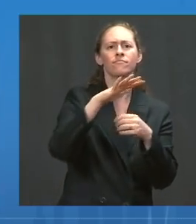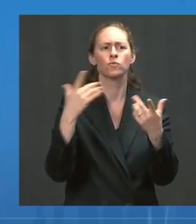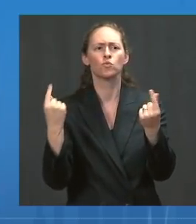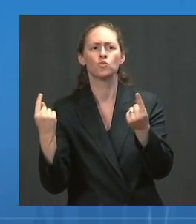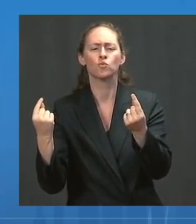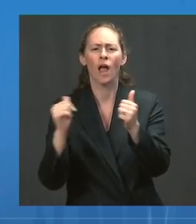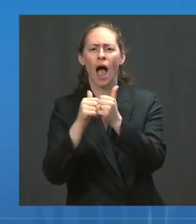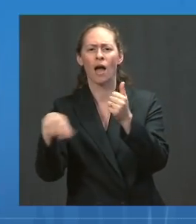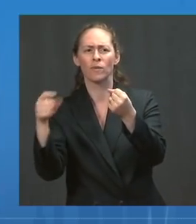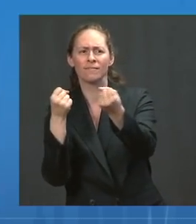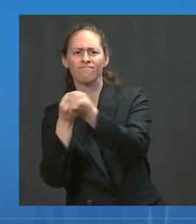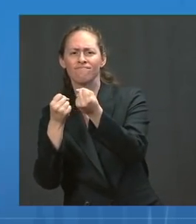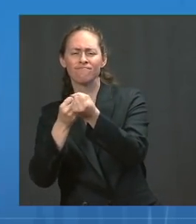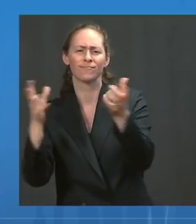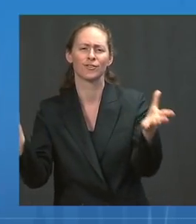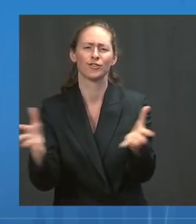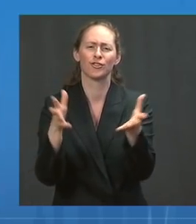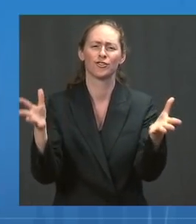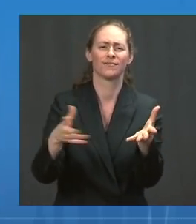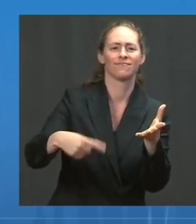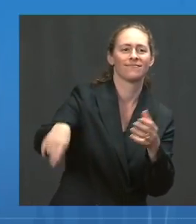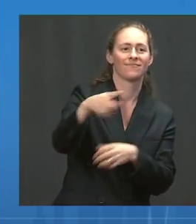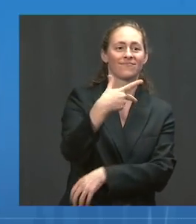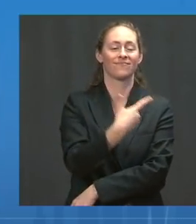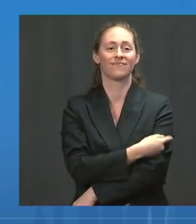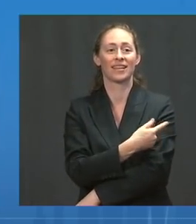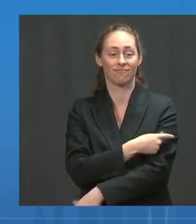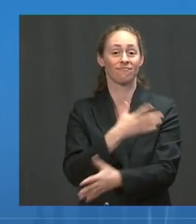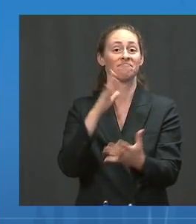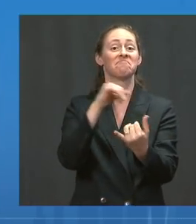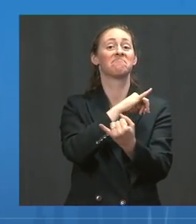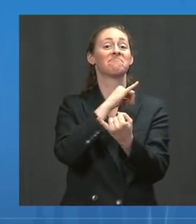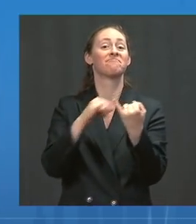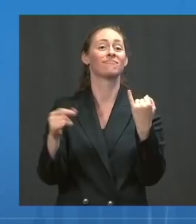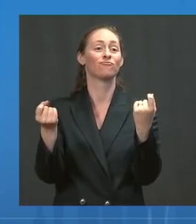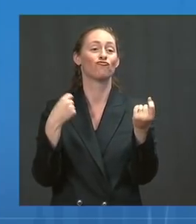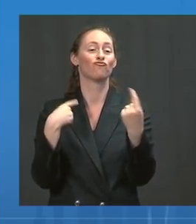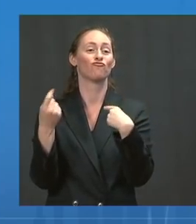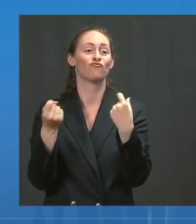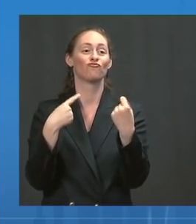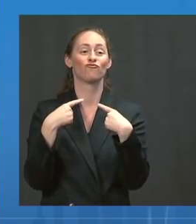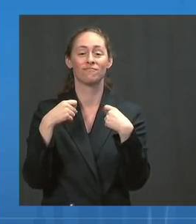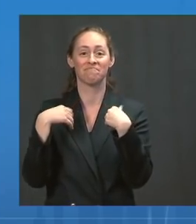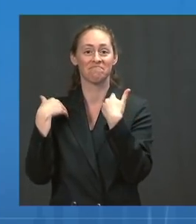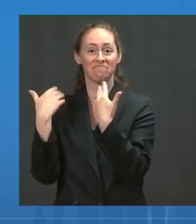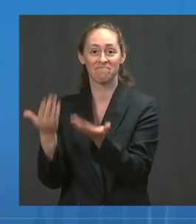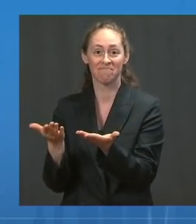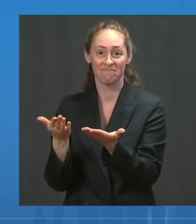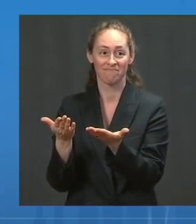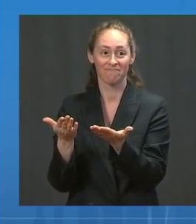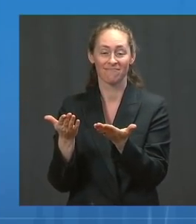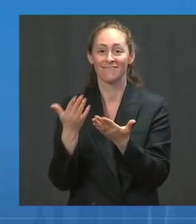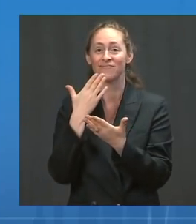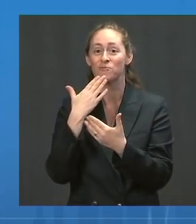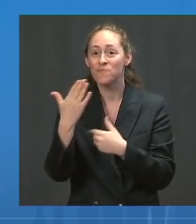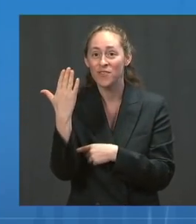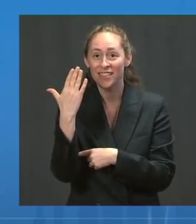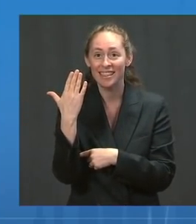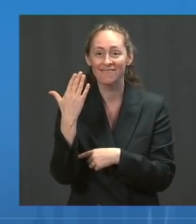And then we'll open it up for questions. Over to Dr. Walensky. Dr. Walensky: Good morning. Thank you. And let's begin with an overview of the data.